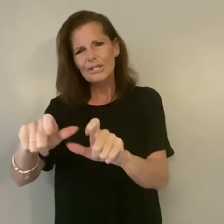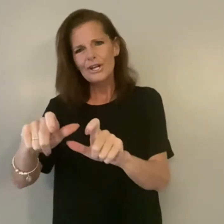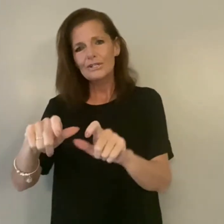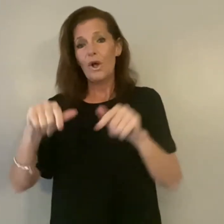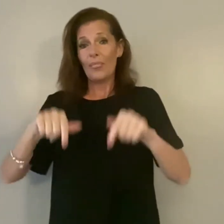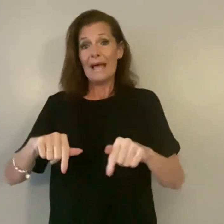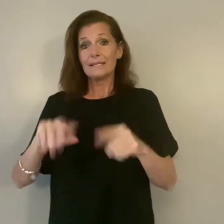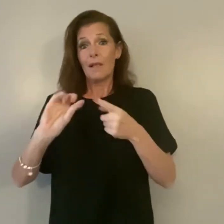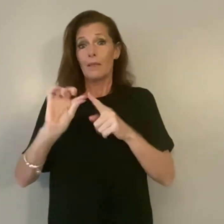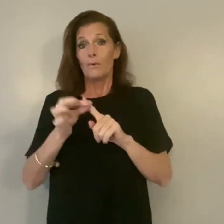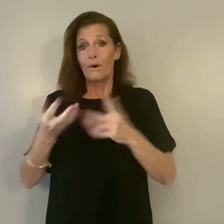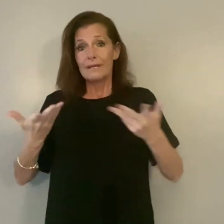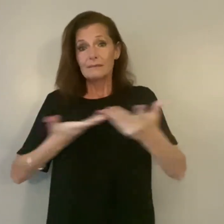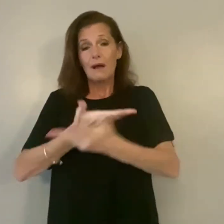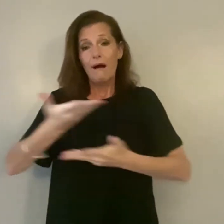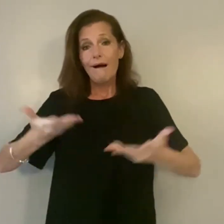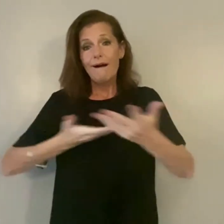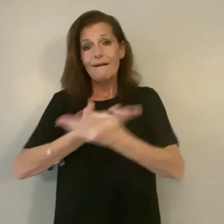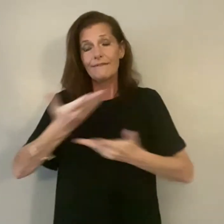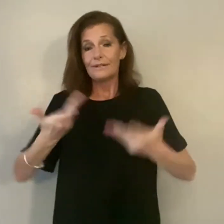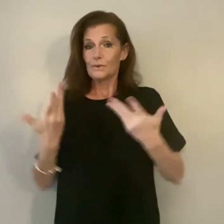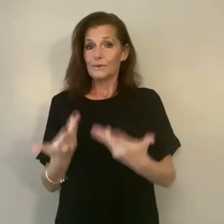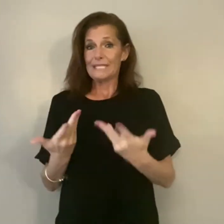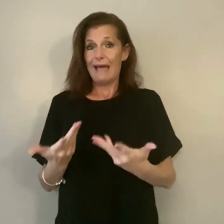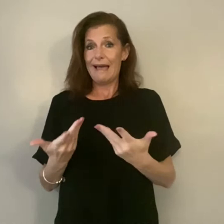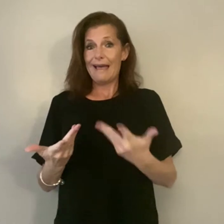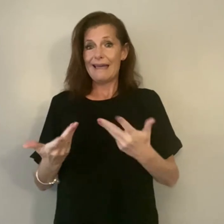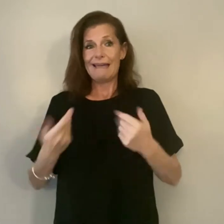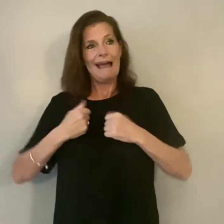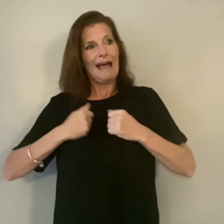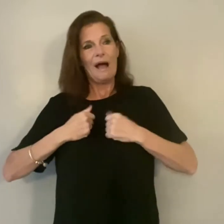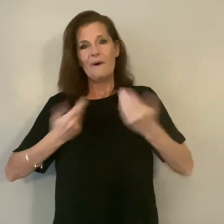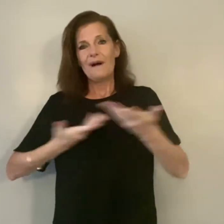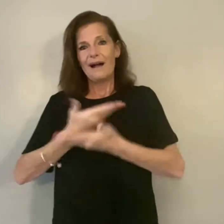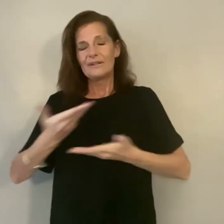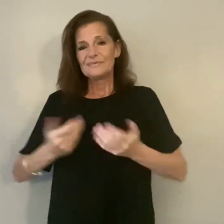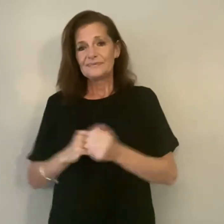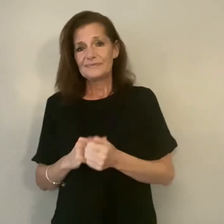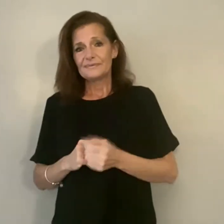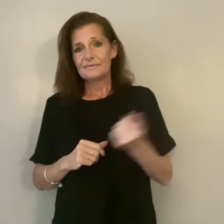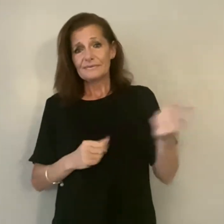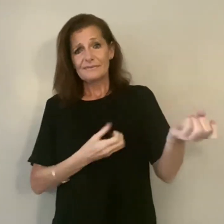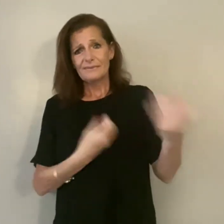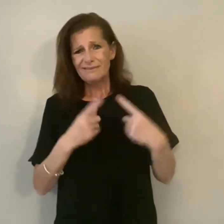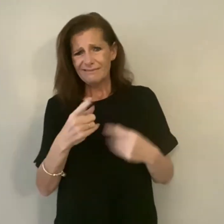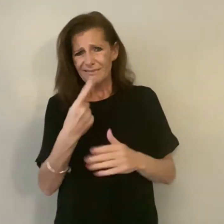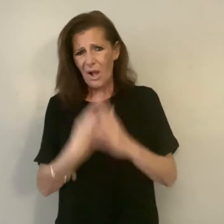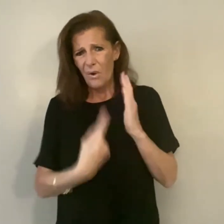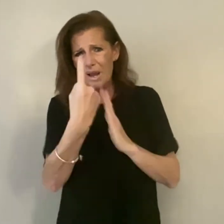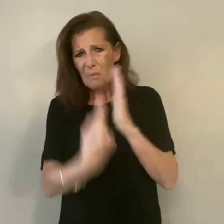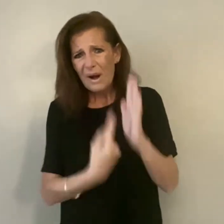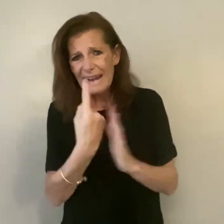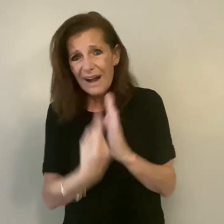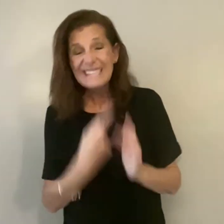So that's kind of the basis of the podcast and what our conversation might be today. We've only got an hour.